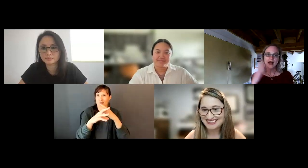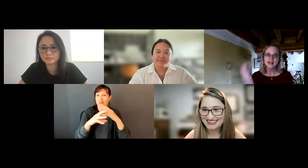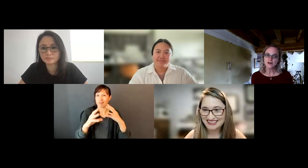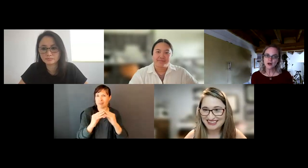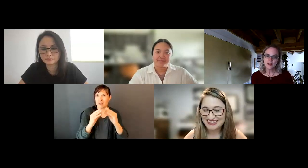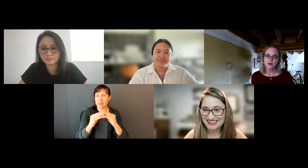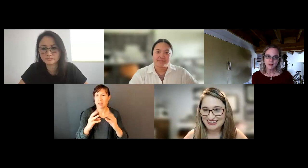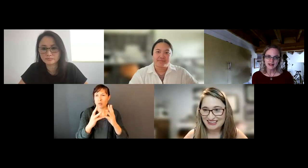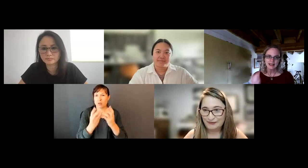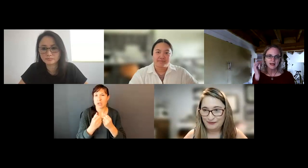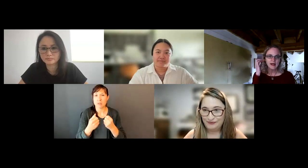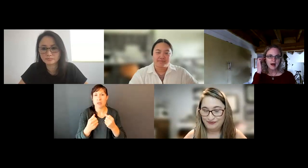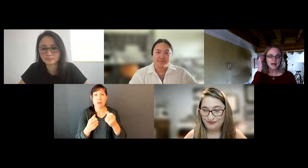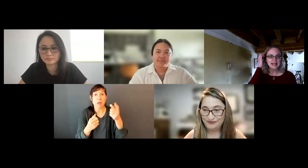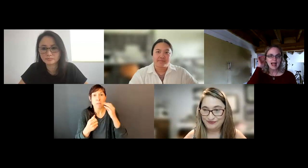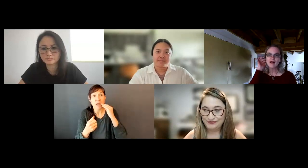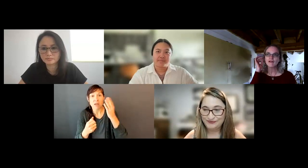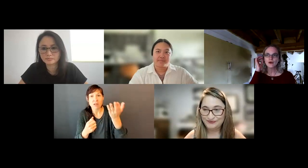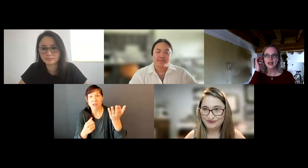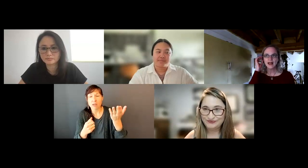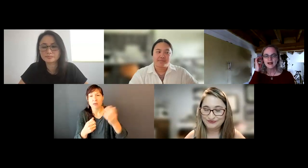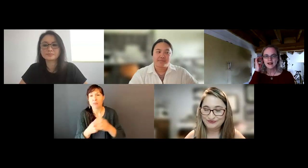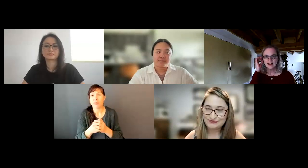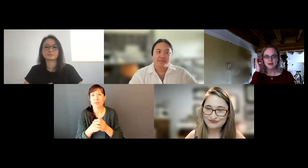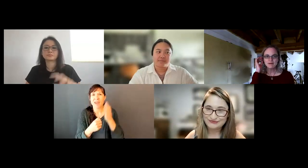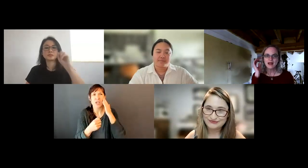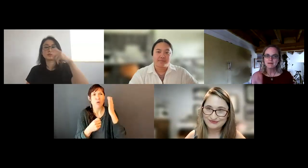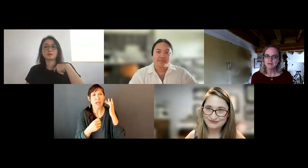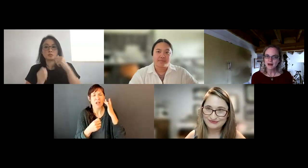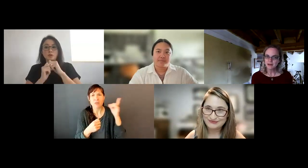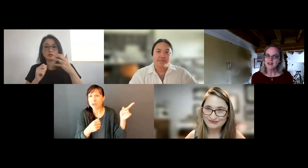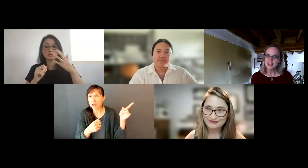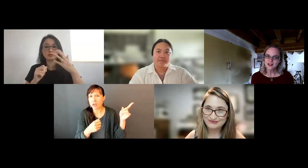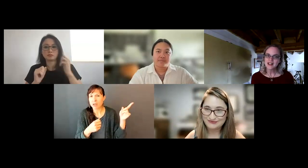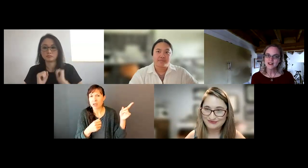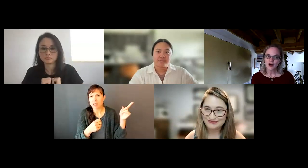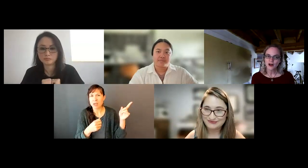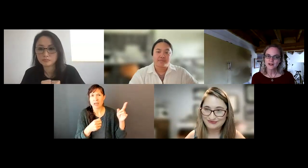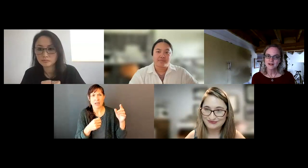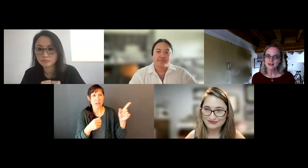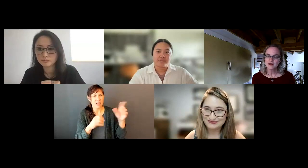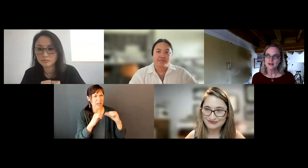So I guess I'll start with you, Melody. And in California, I believe the agency is called